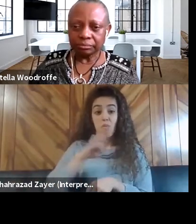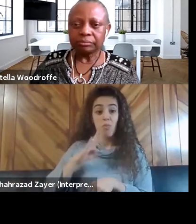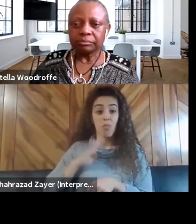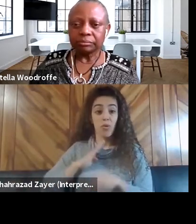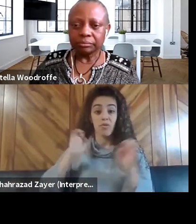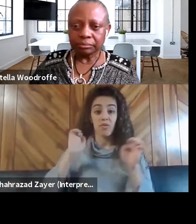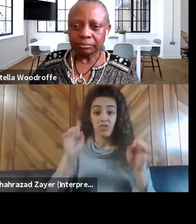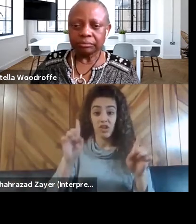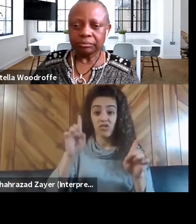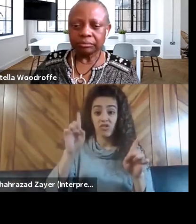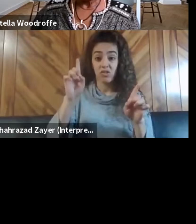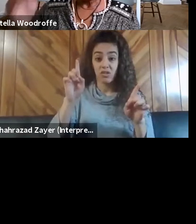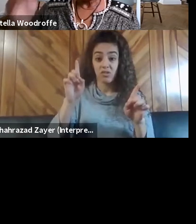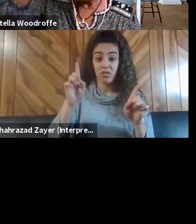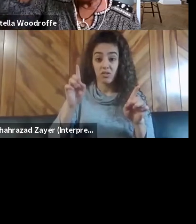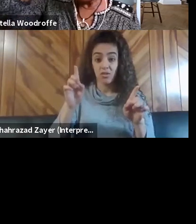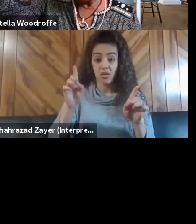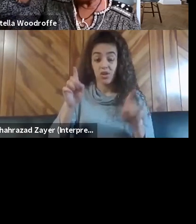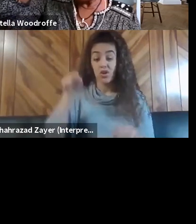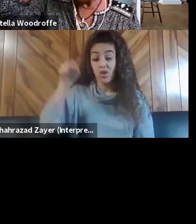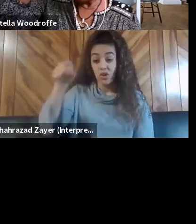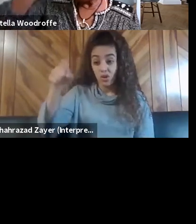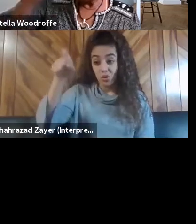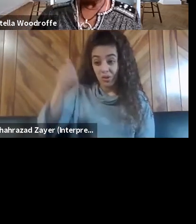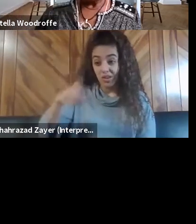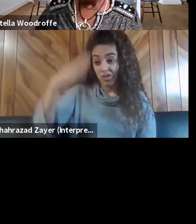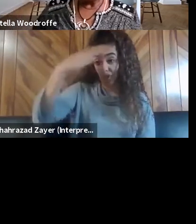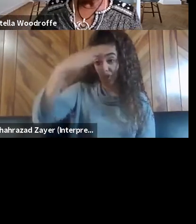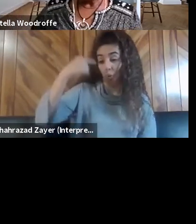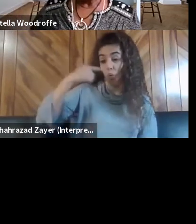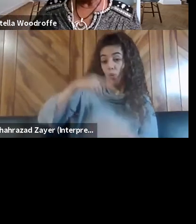daughter needs in order to be supportive. But, you know, like